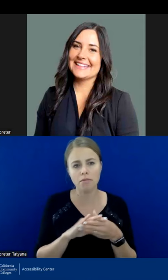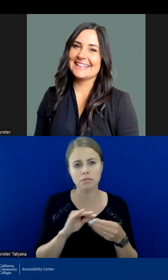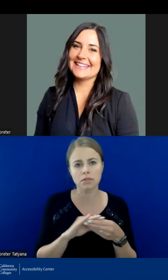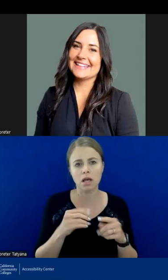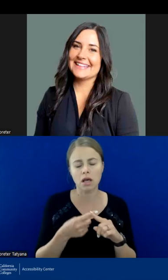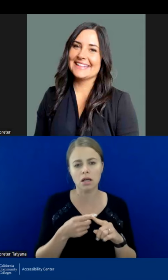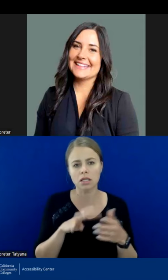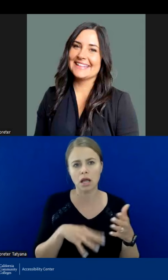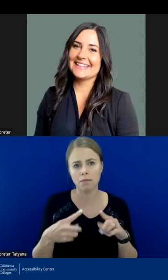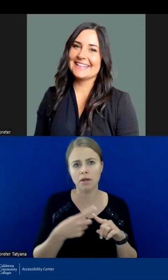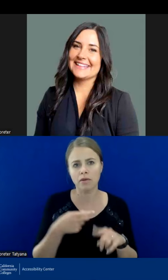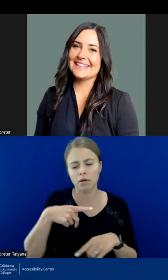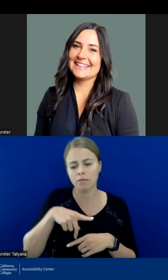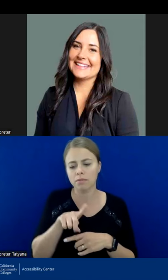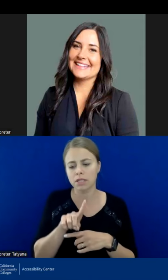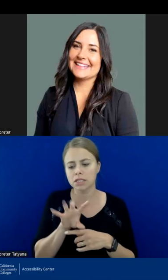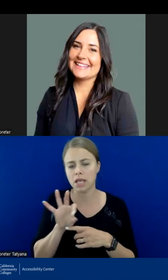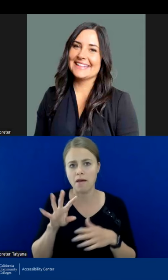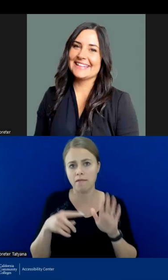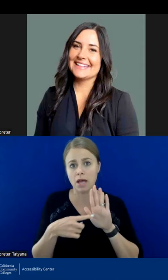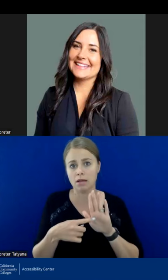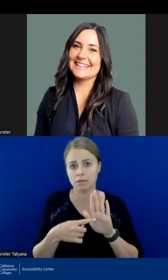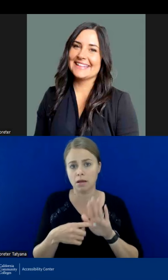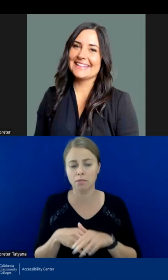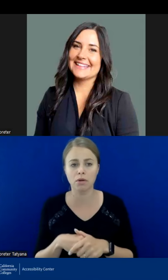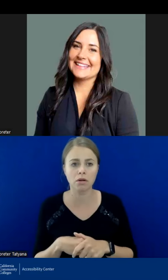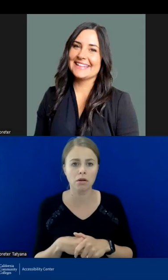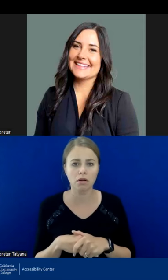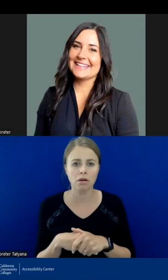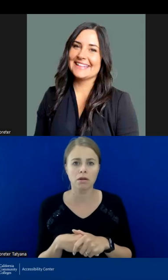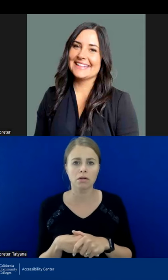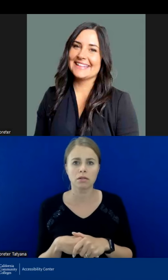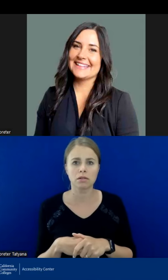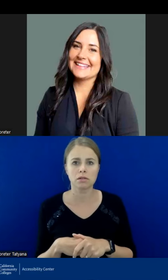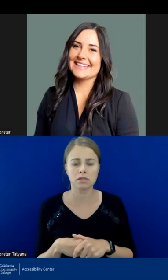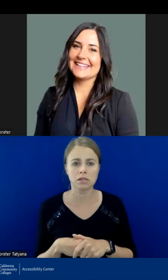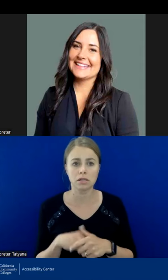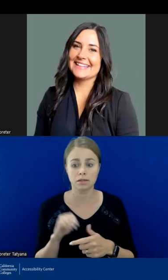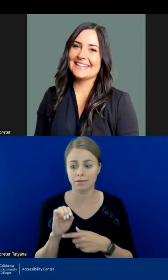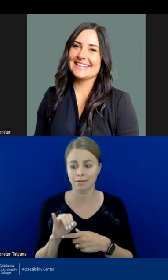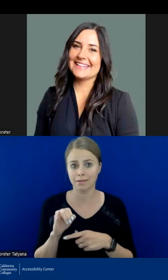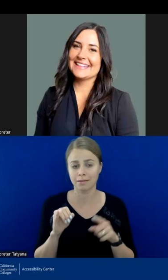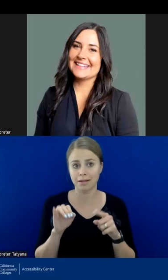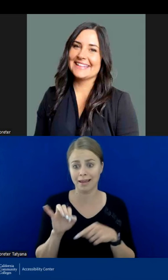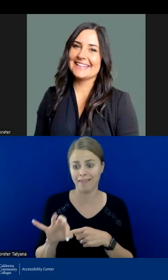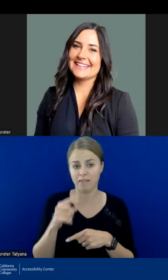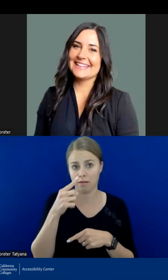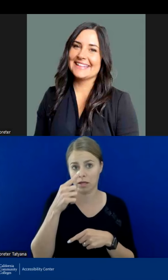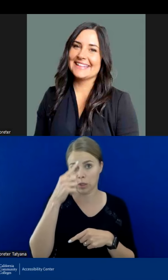So, if you think that there are inaccessibility issues